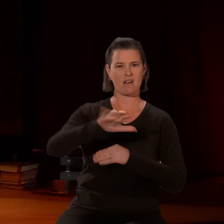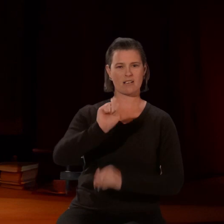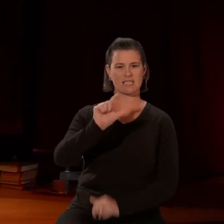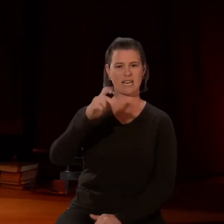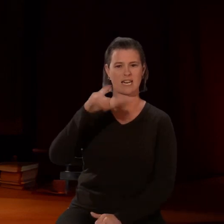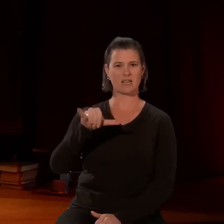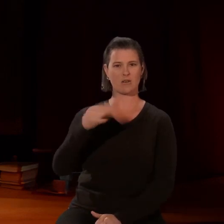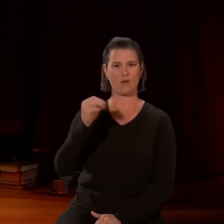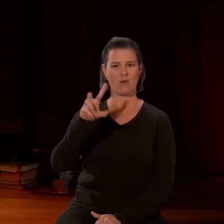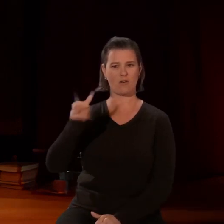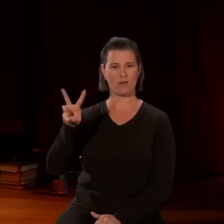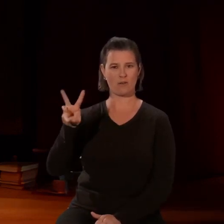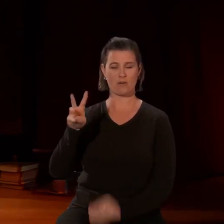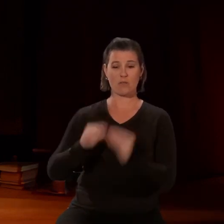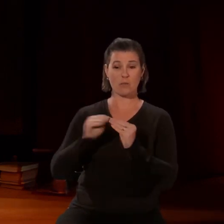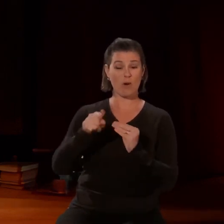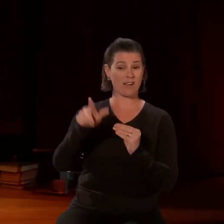The more he heard, the more he wanted.